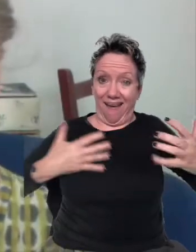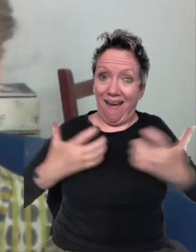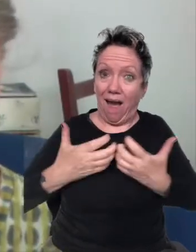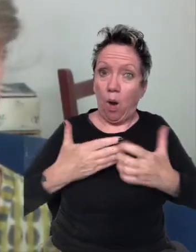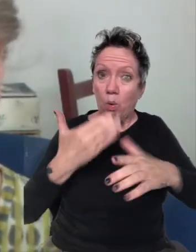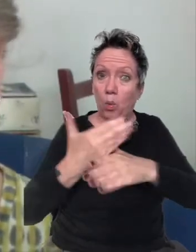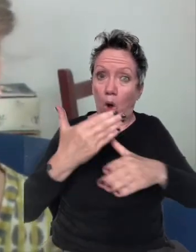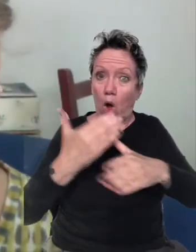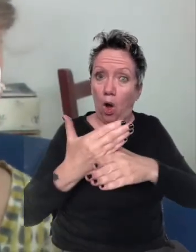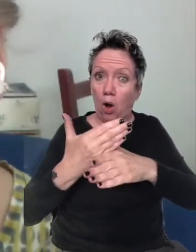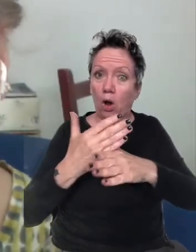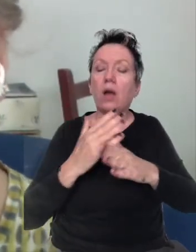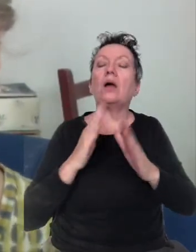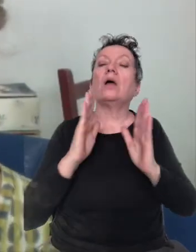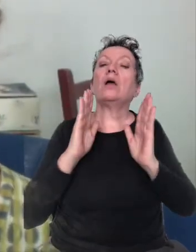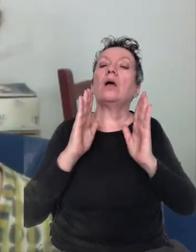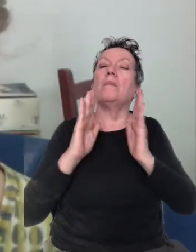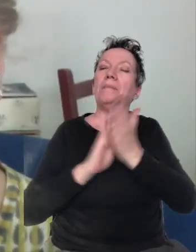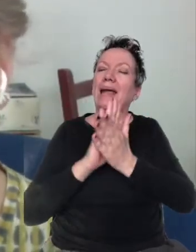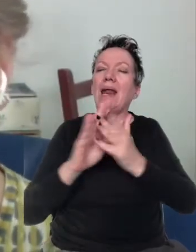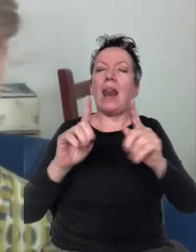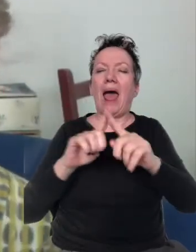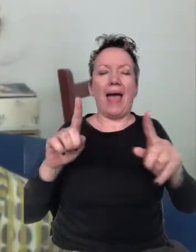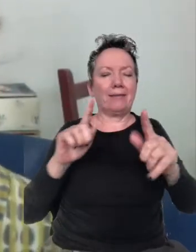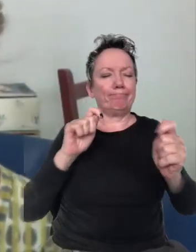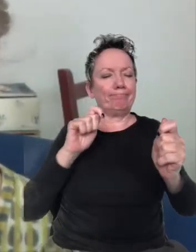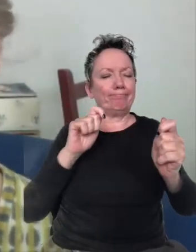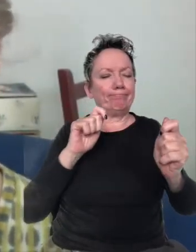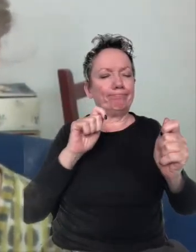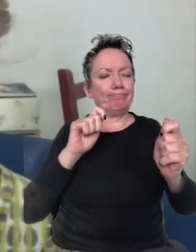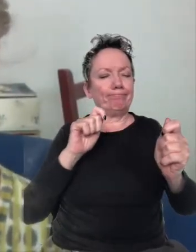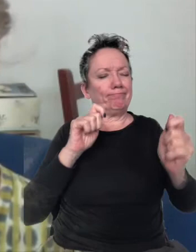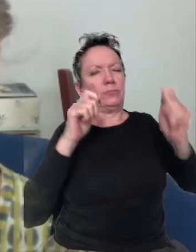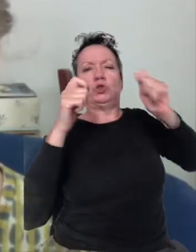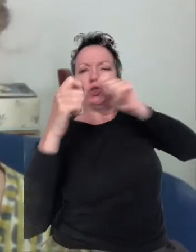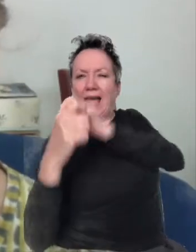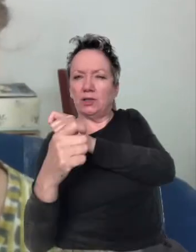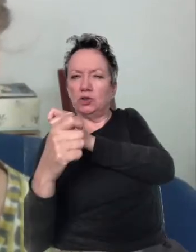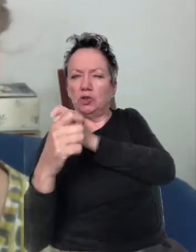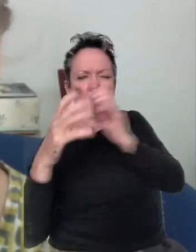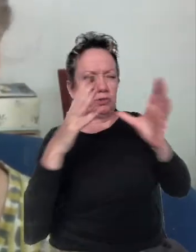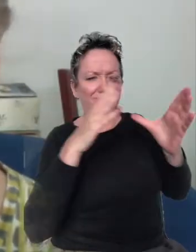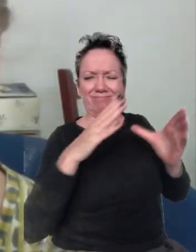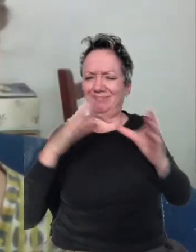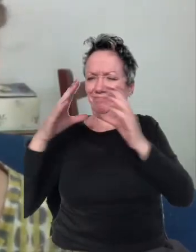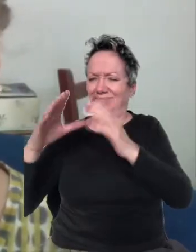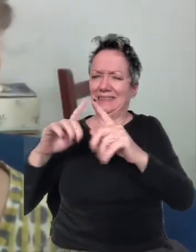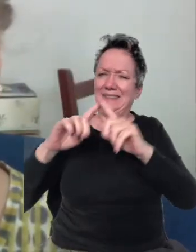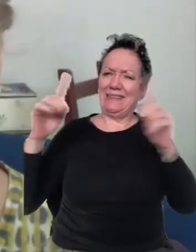Um, so offense of reframing, reframing, we're doing as we wait for some sort